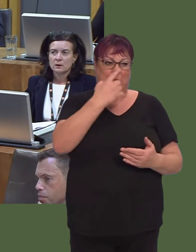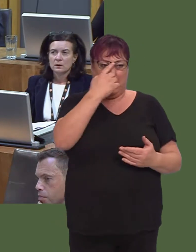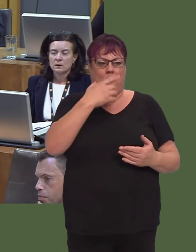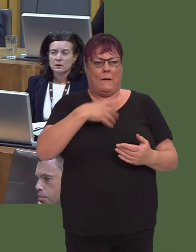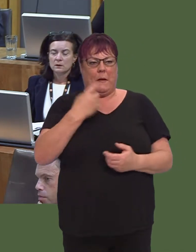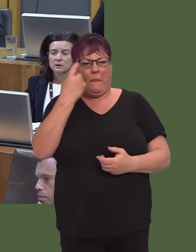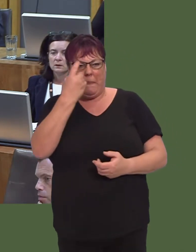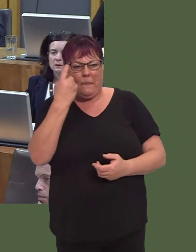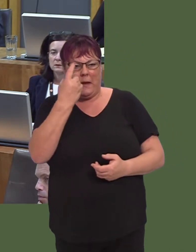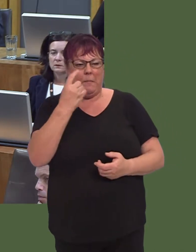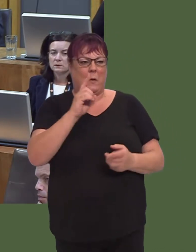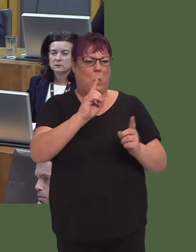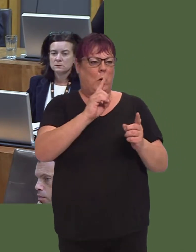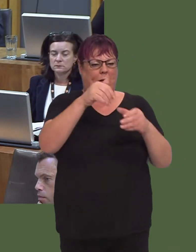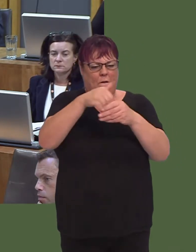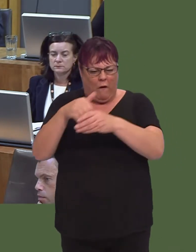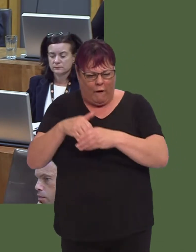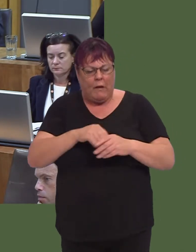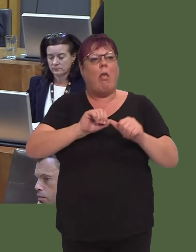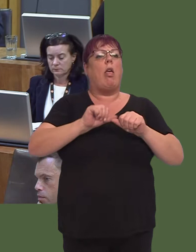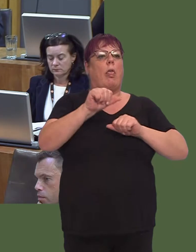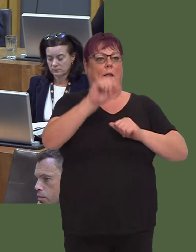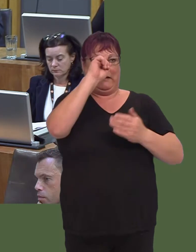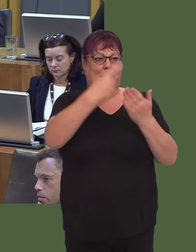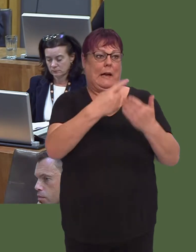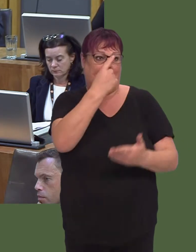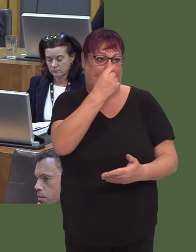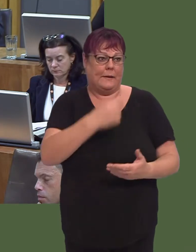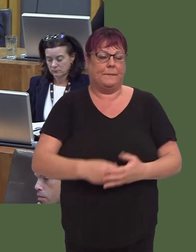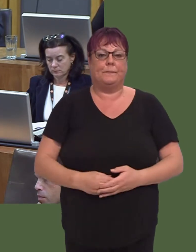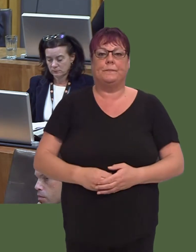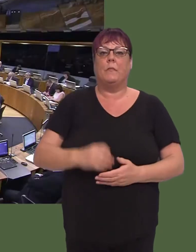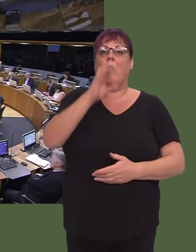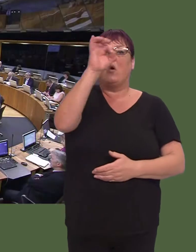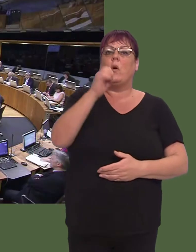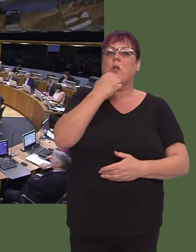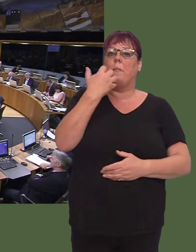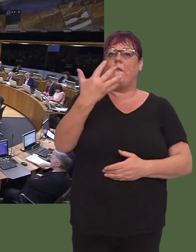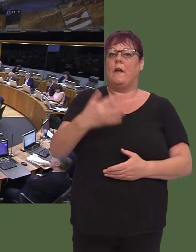The assurance I give Members is that I will take into account all relevant factors before coming to a conclusion.